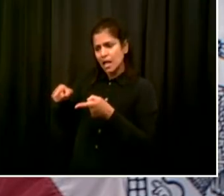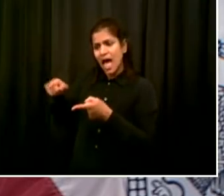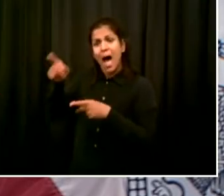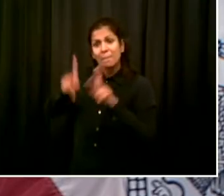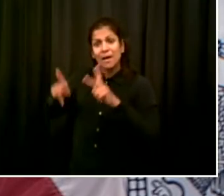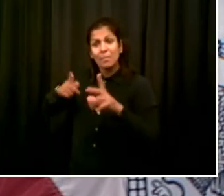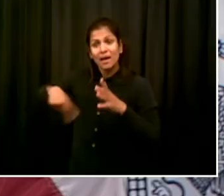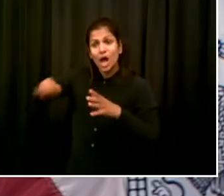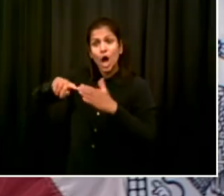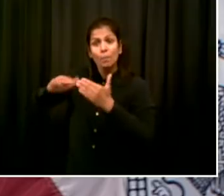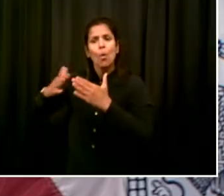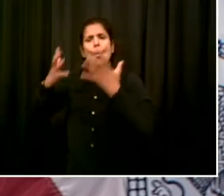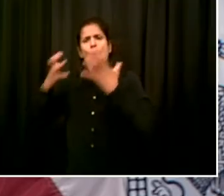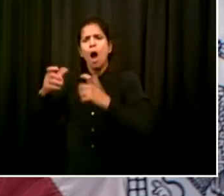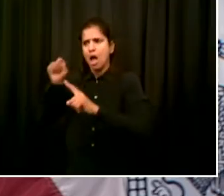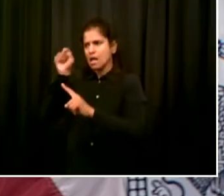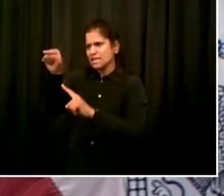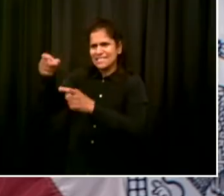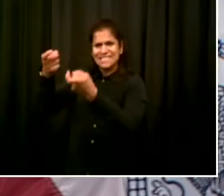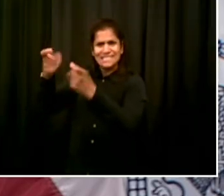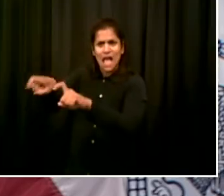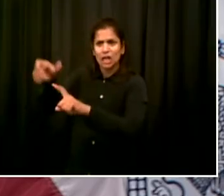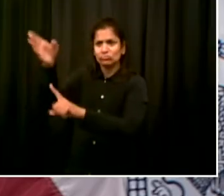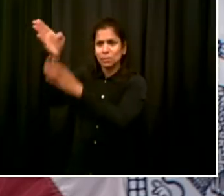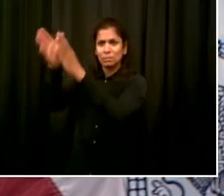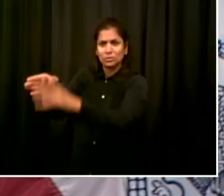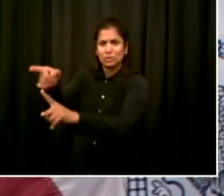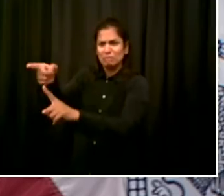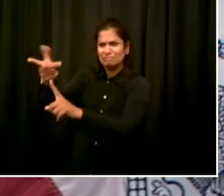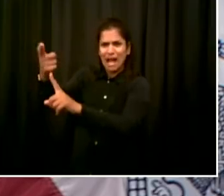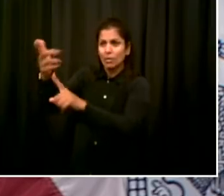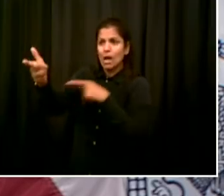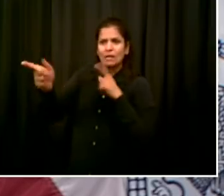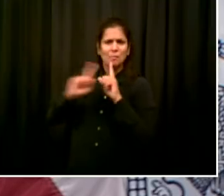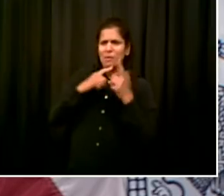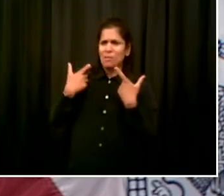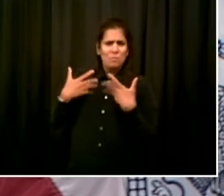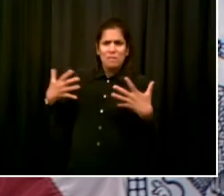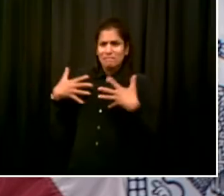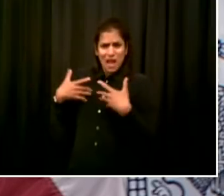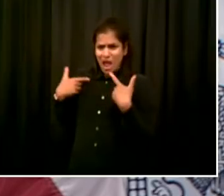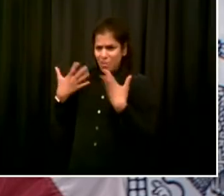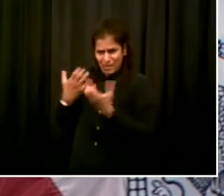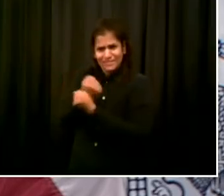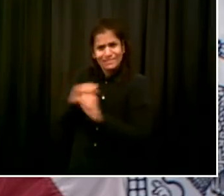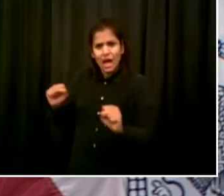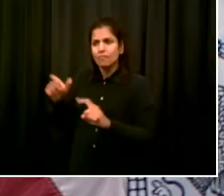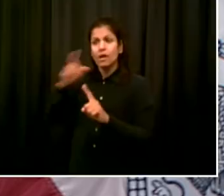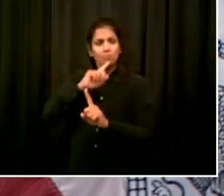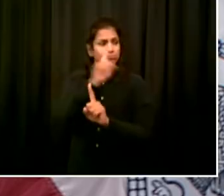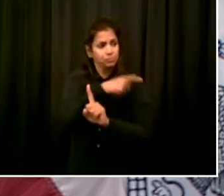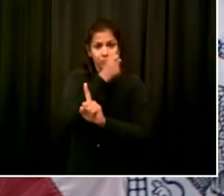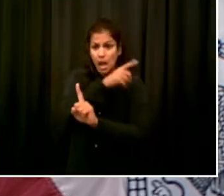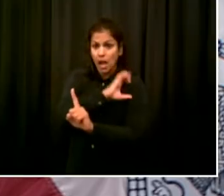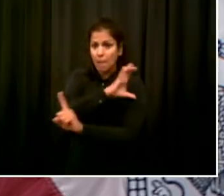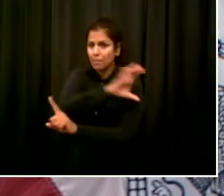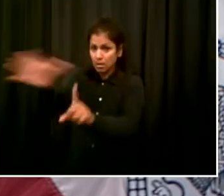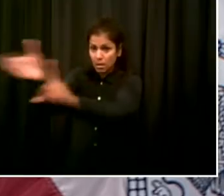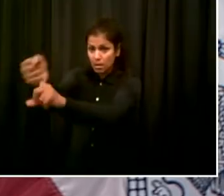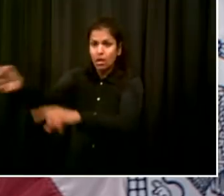ELSE . WE LOST A ONE-YEAR-OLD, BY TWO EOPPLE WHO ARE INVOLVED REGULARLY AND